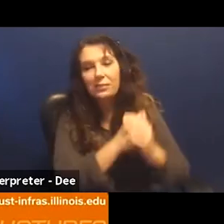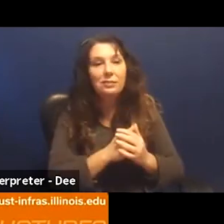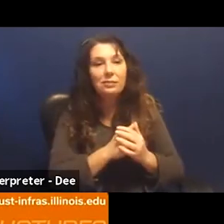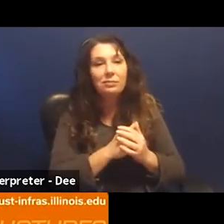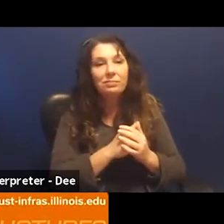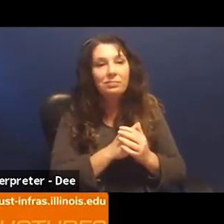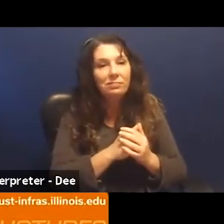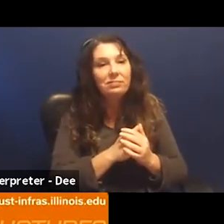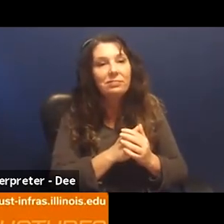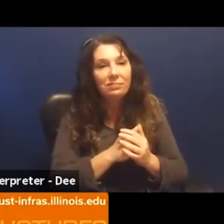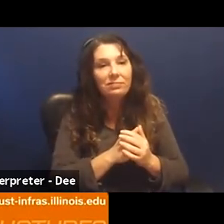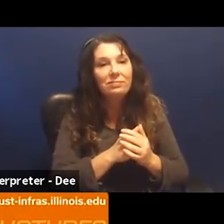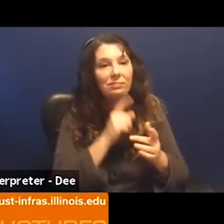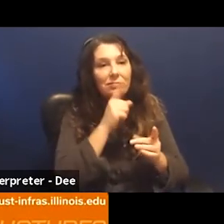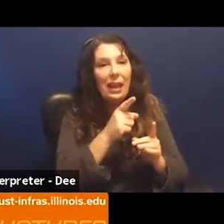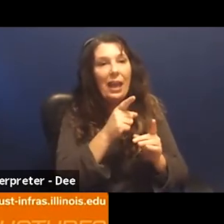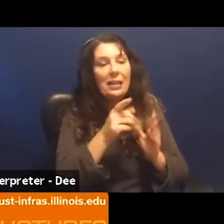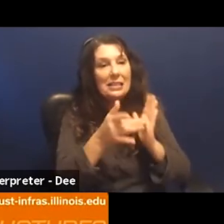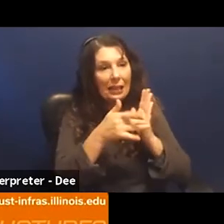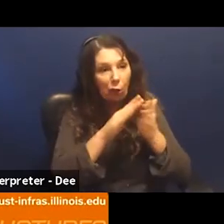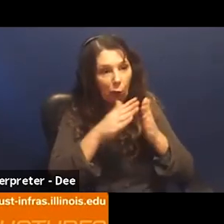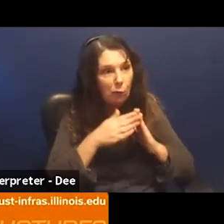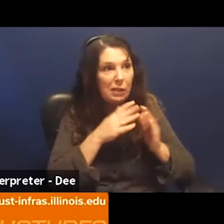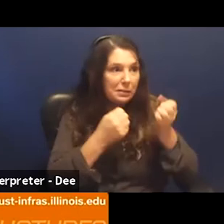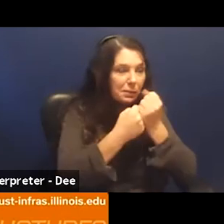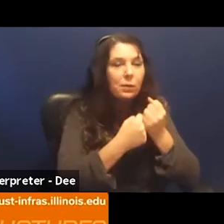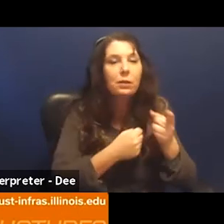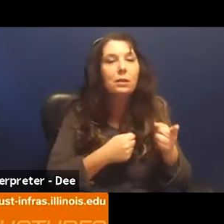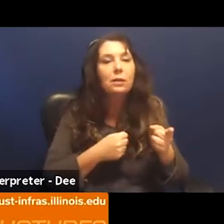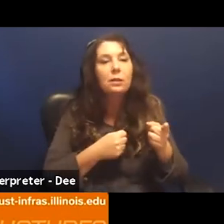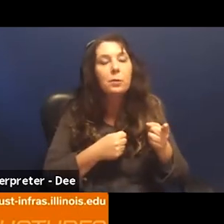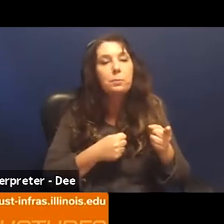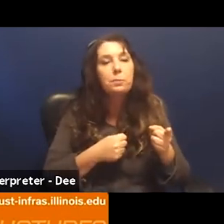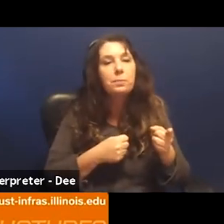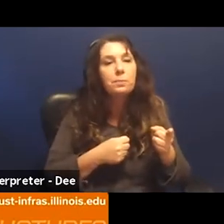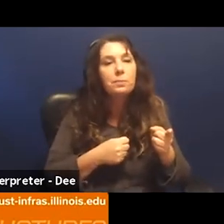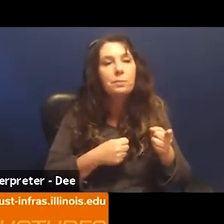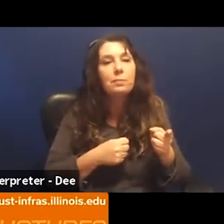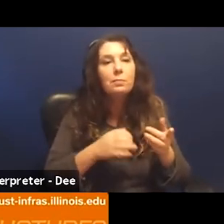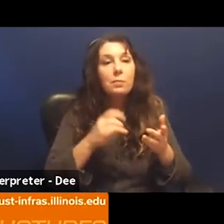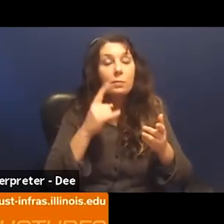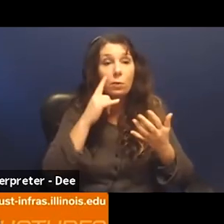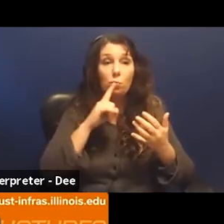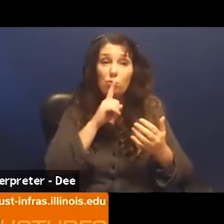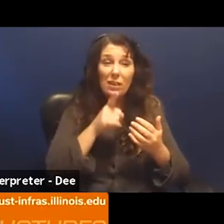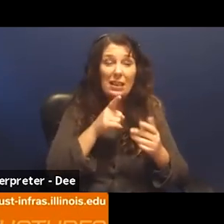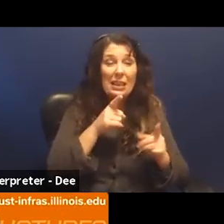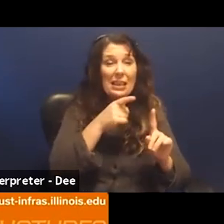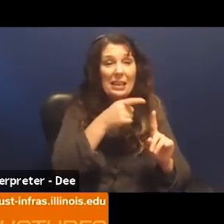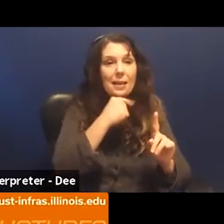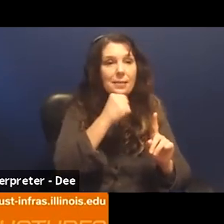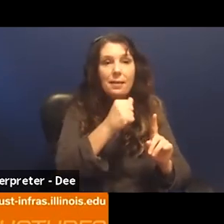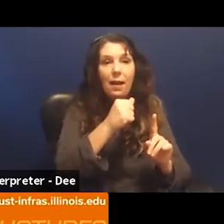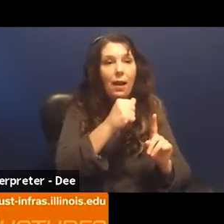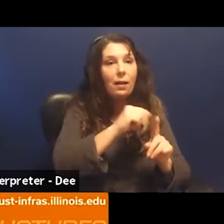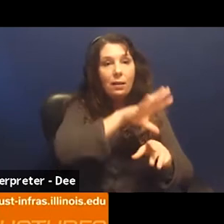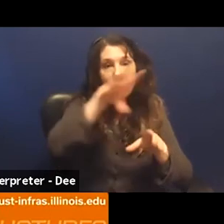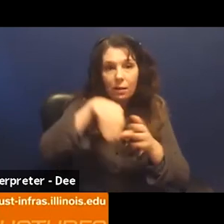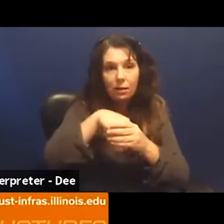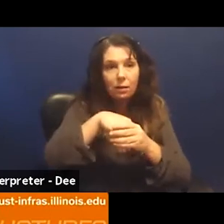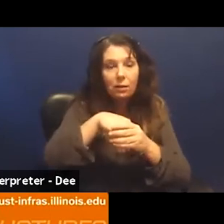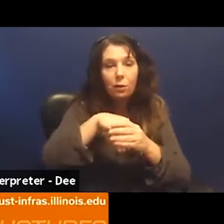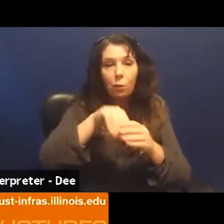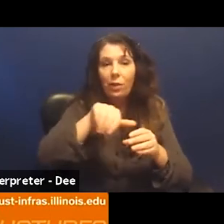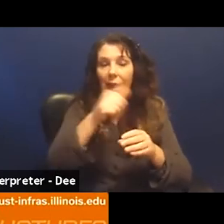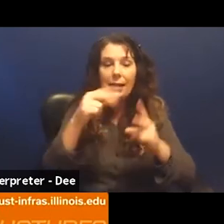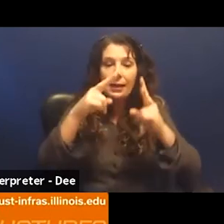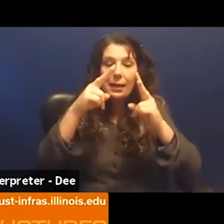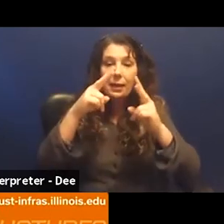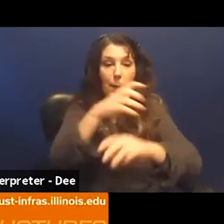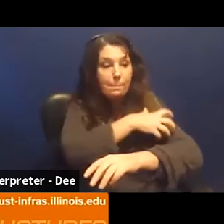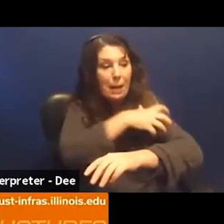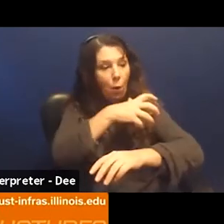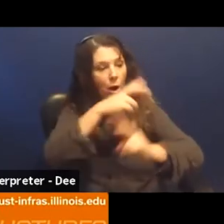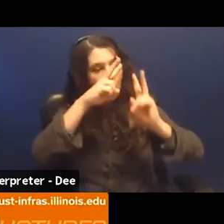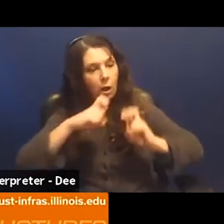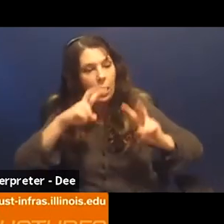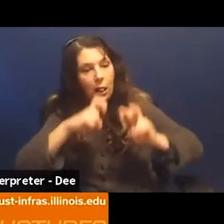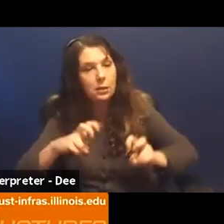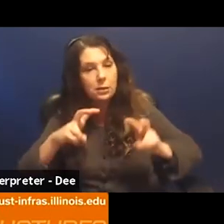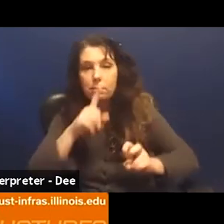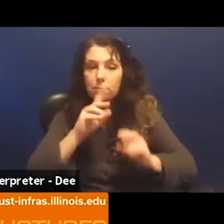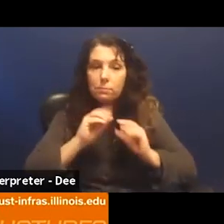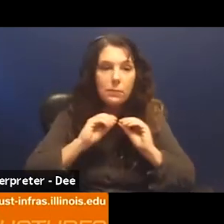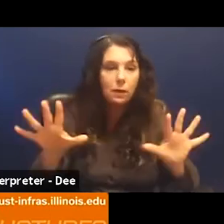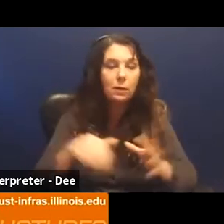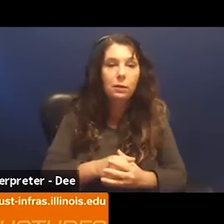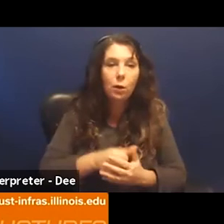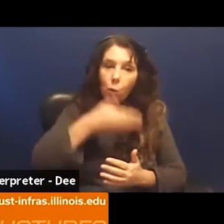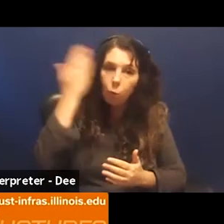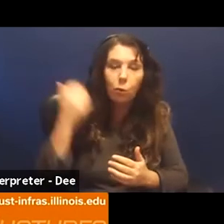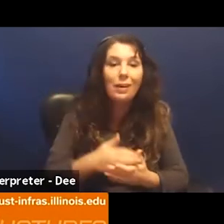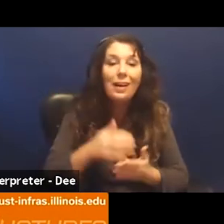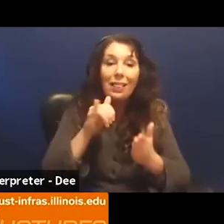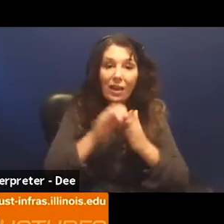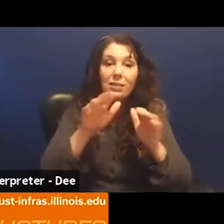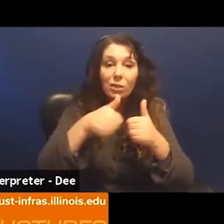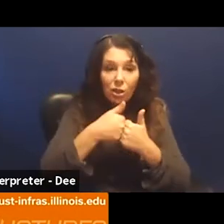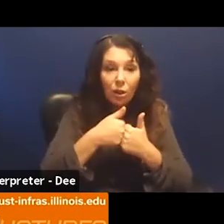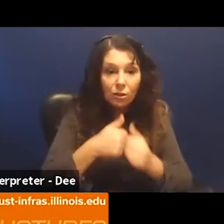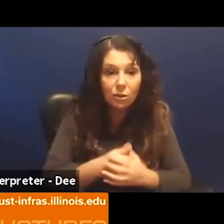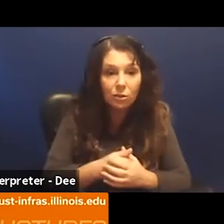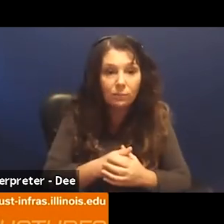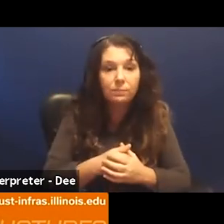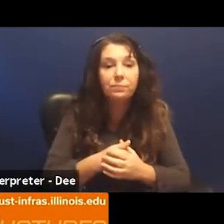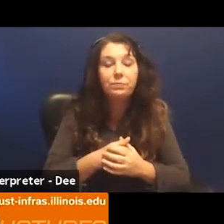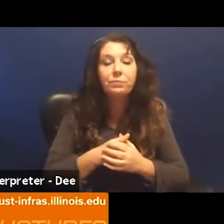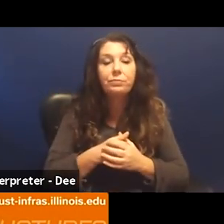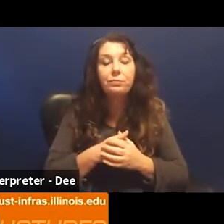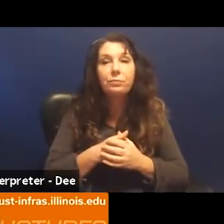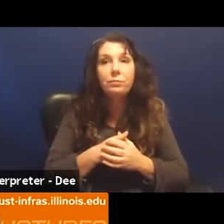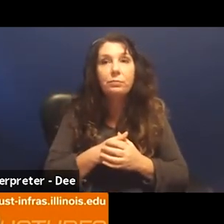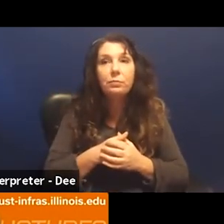that gets traction and technical communities is, for the most part, not engaged with any kind of analysis of power, and so like i think that's that's been a challenge I think is sort of just being very clear about this is what distinguishes the feminists